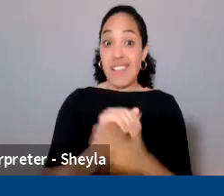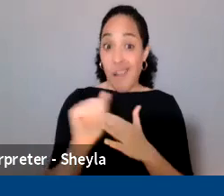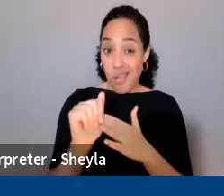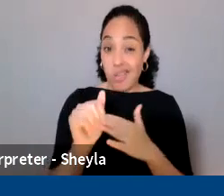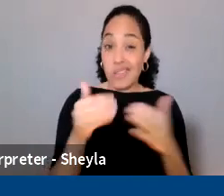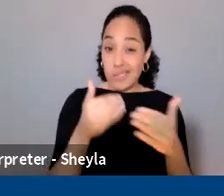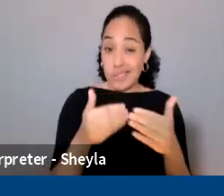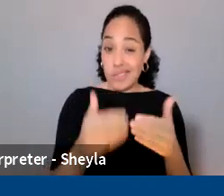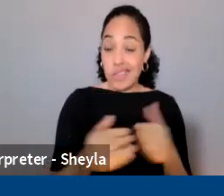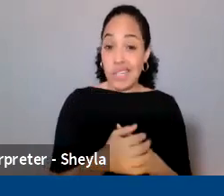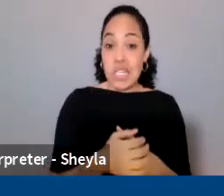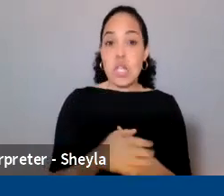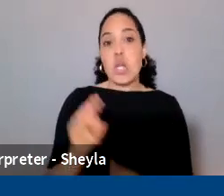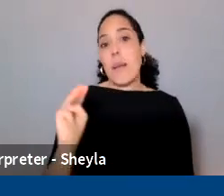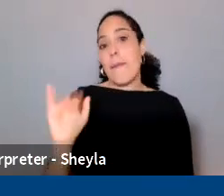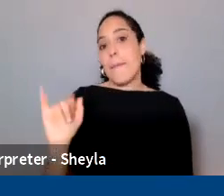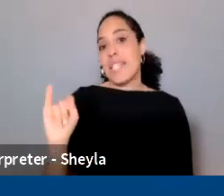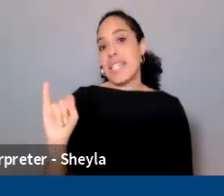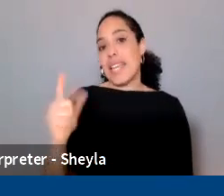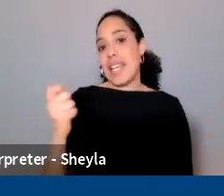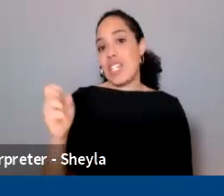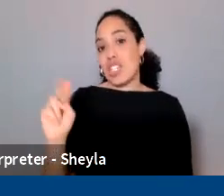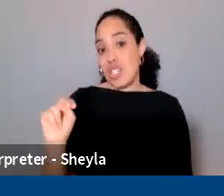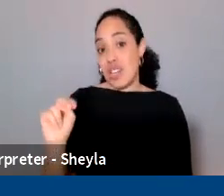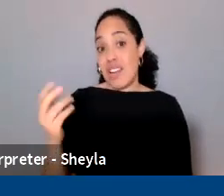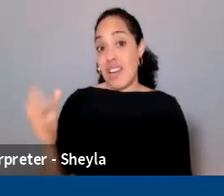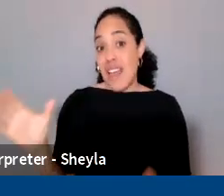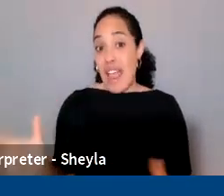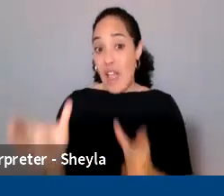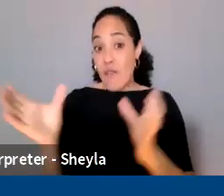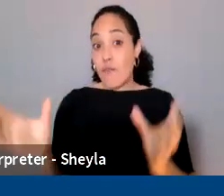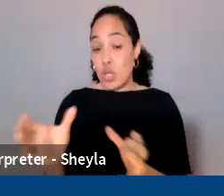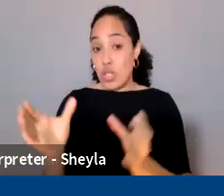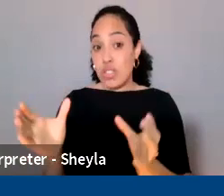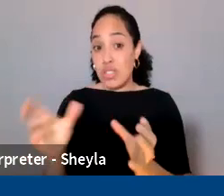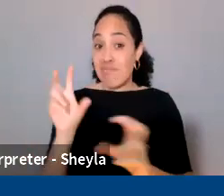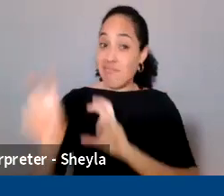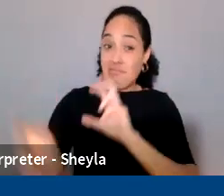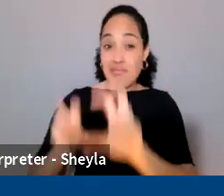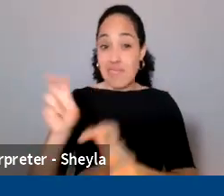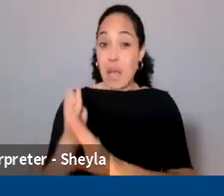mitigation efforts that were completed prior to the fire in this park that was adjacent to